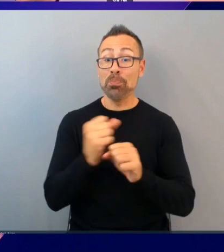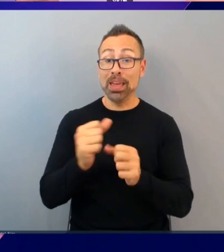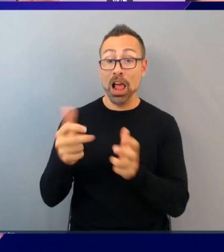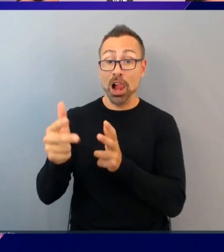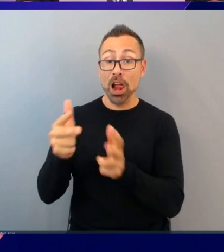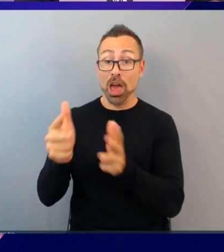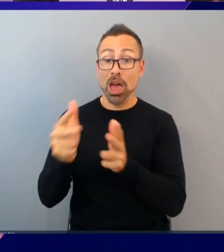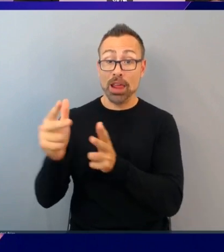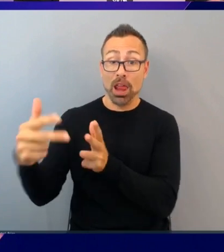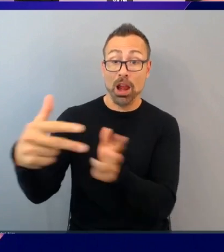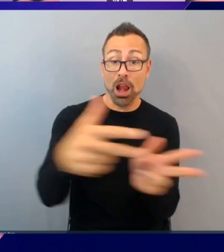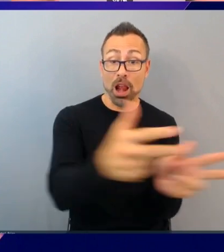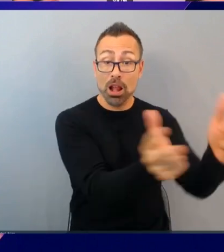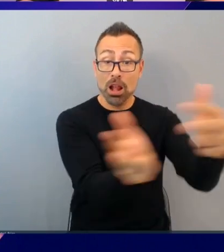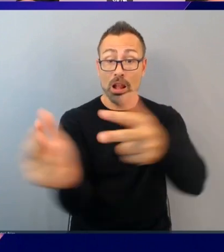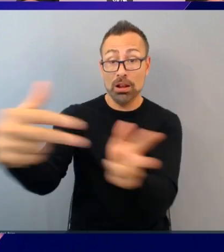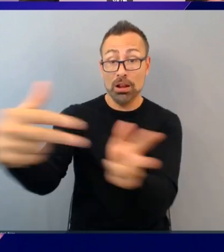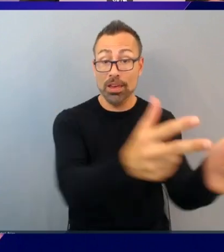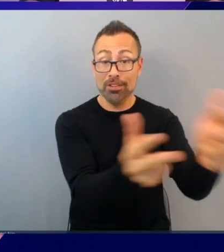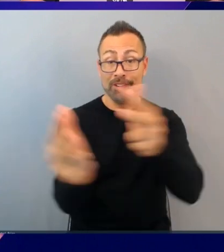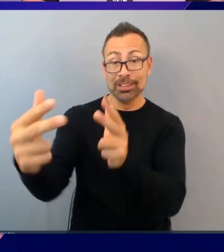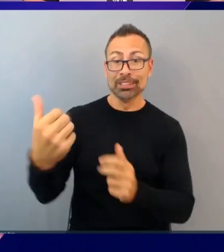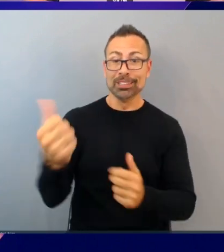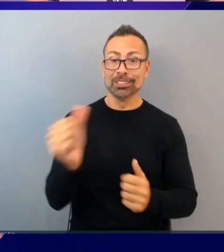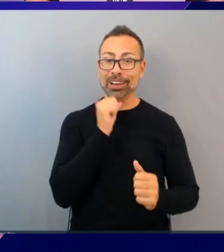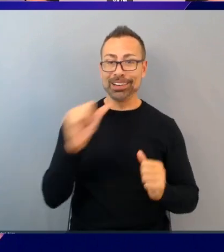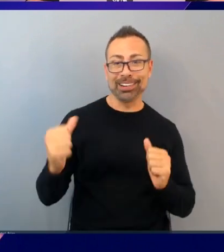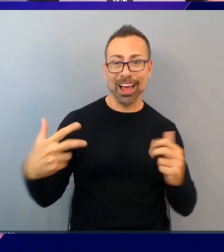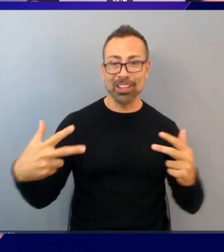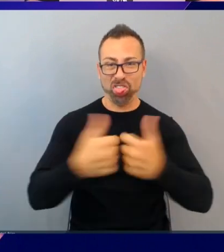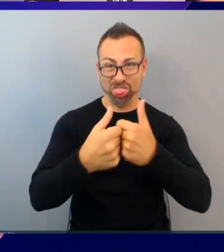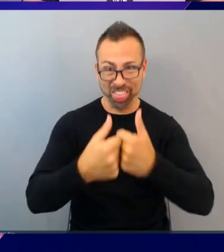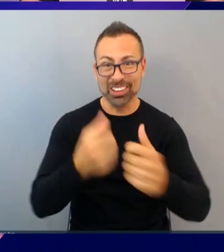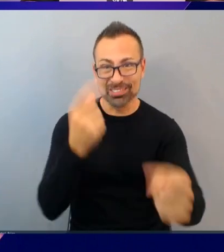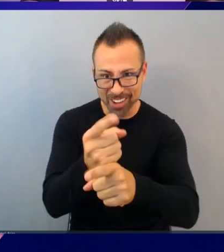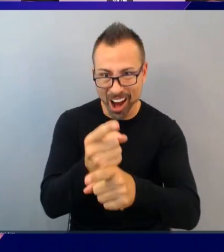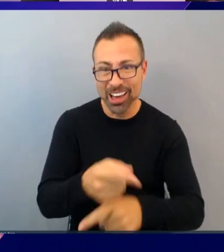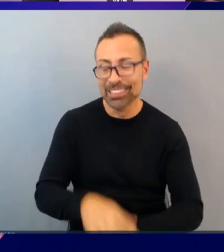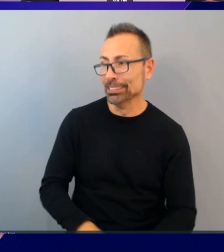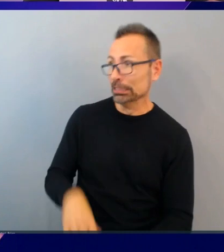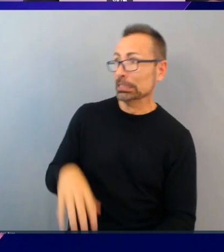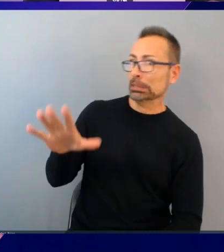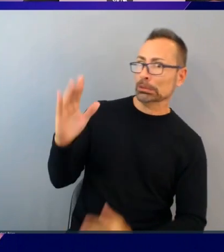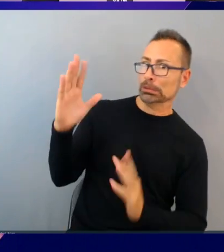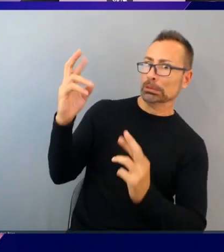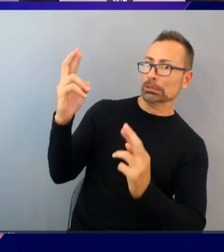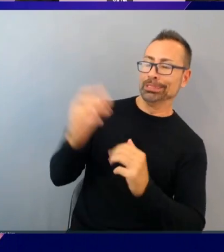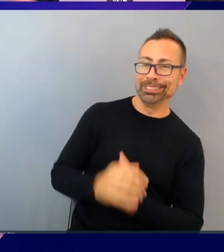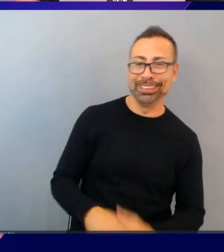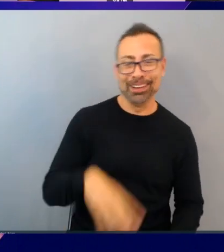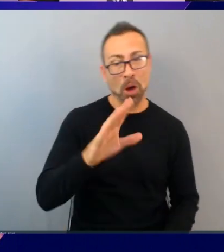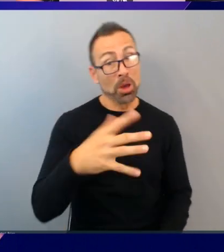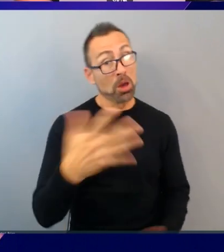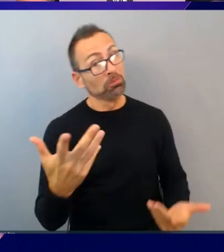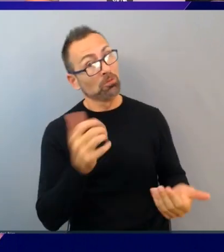[Nathan] Two cars trying not to run into each other. Yes. [Dani] Not a head on collision, I would hope. Yeah. Well, lots of- [Dani] Sometimes, maybe? Rubbing is racing, right? [Dani] Oh, boy.